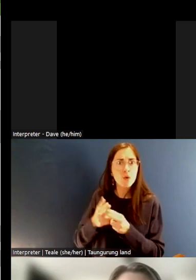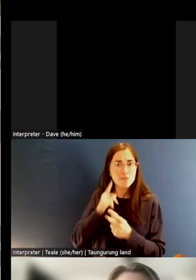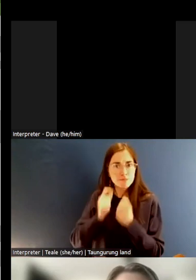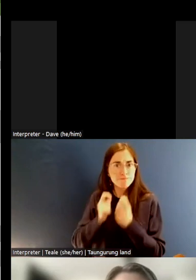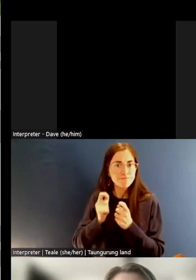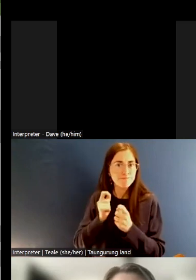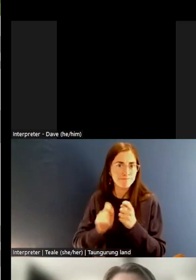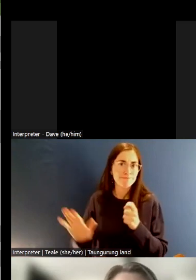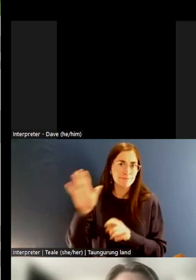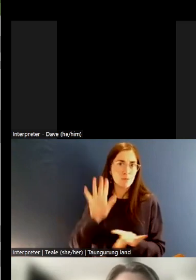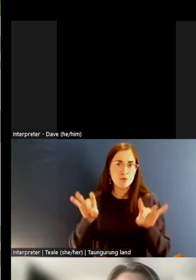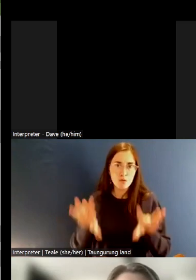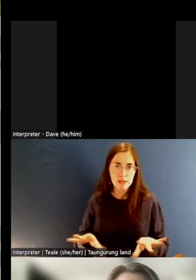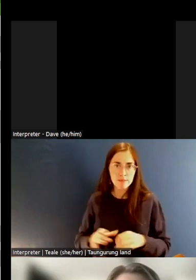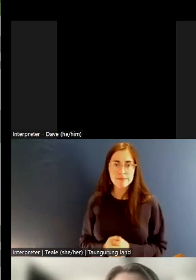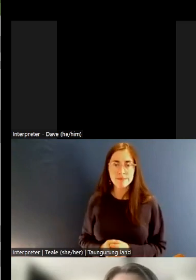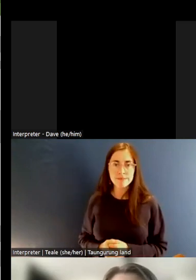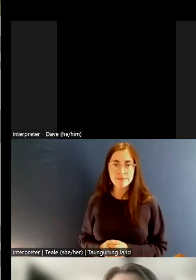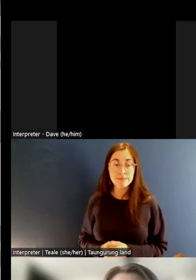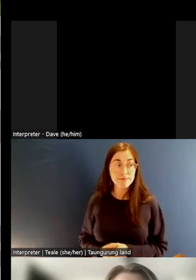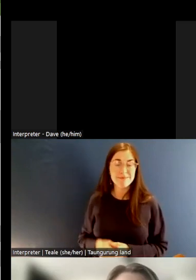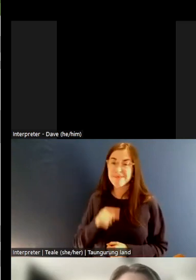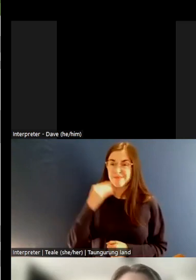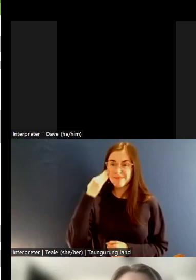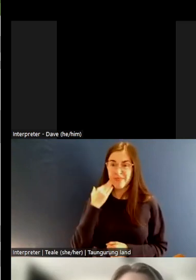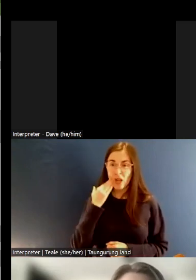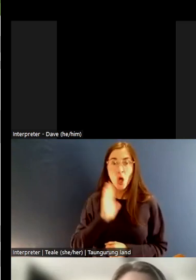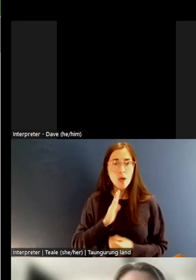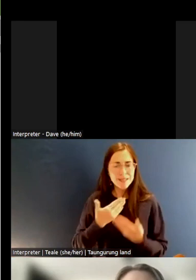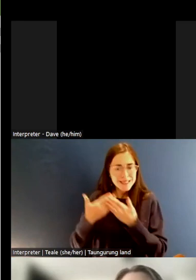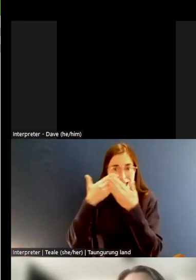So her study that she did was a two-year prospective,